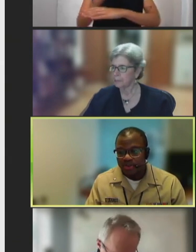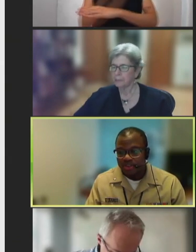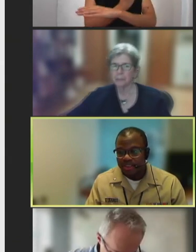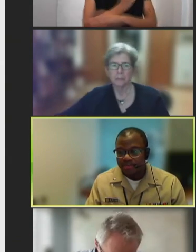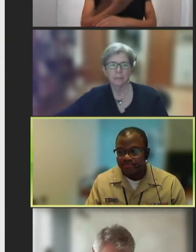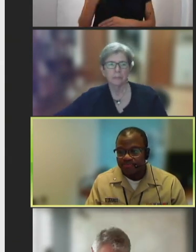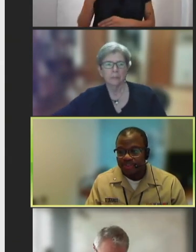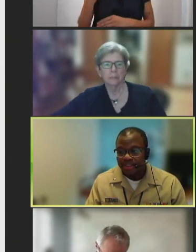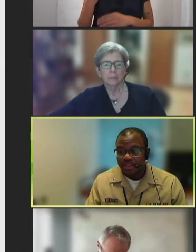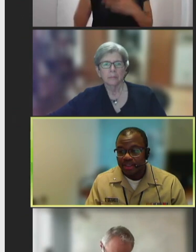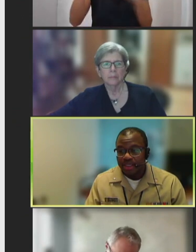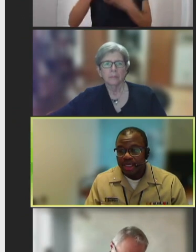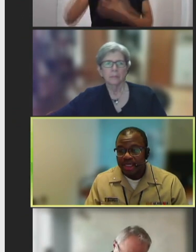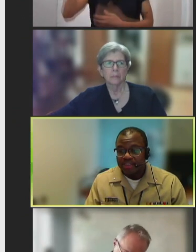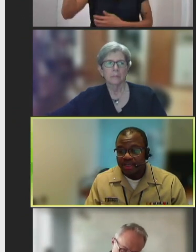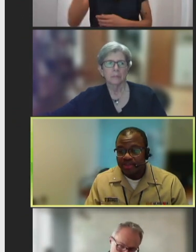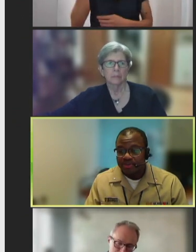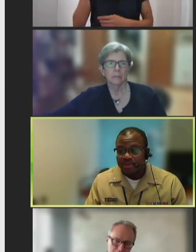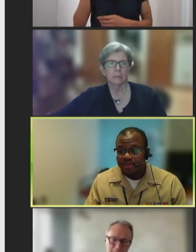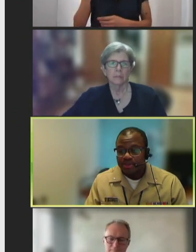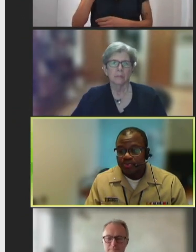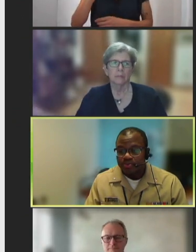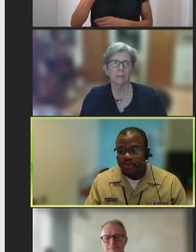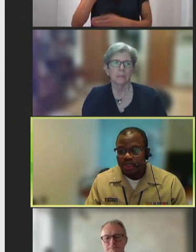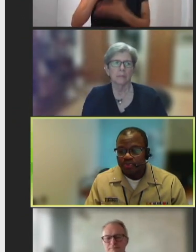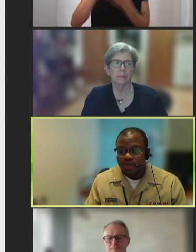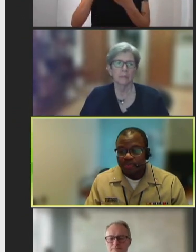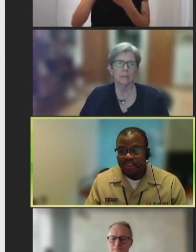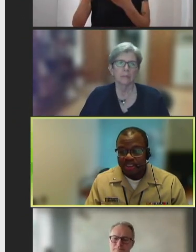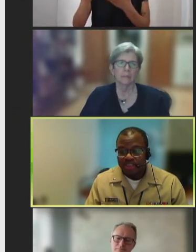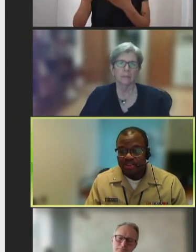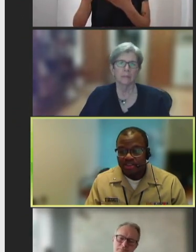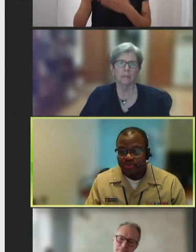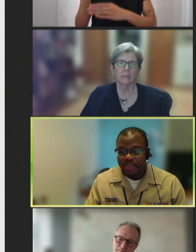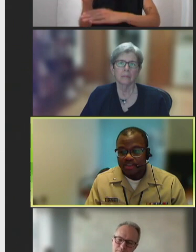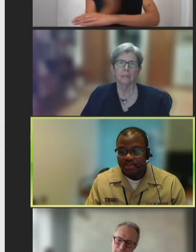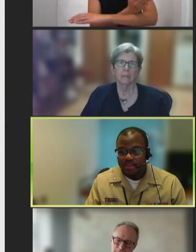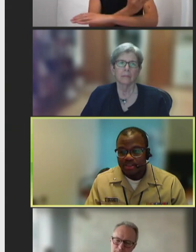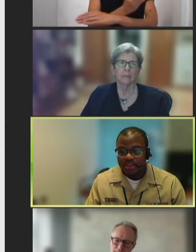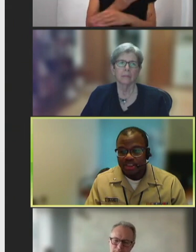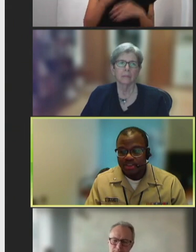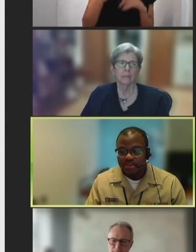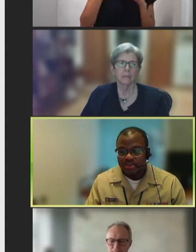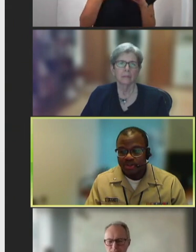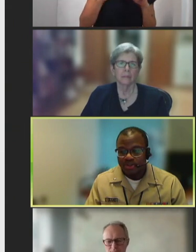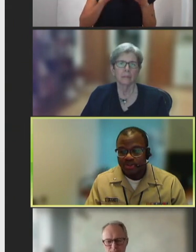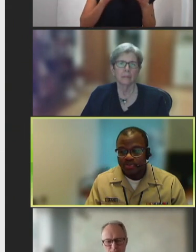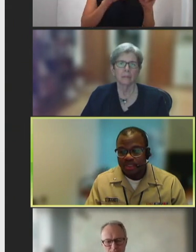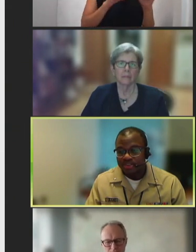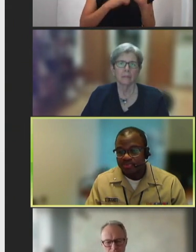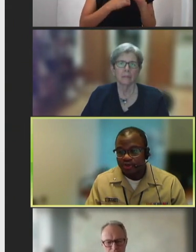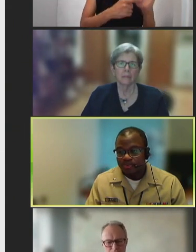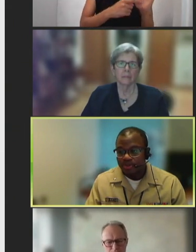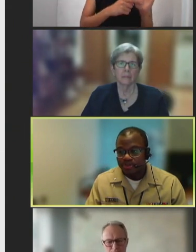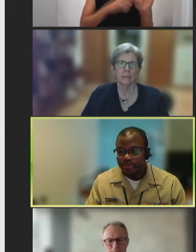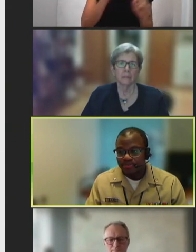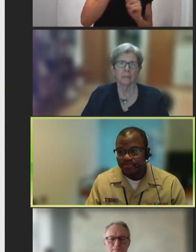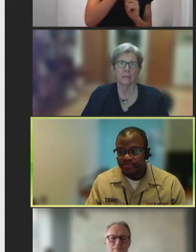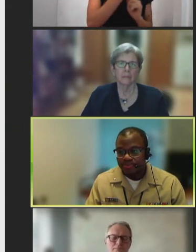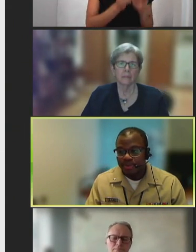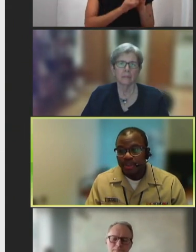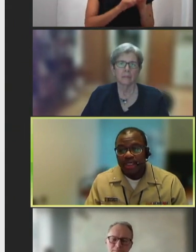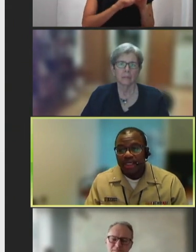green -- and the other representing incidence rates, getting to the darker reds and purples.